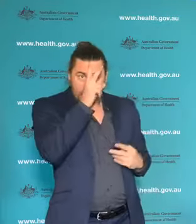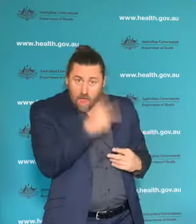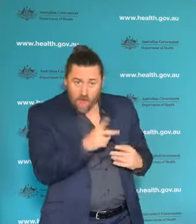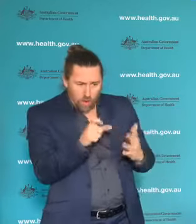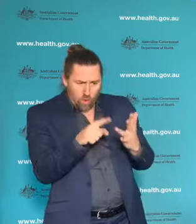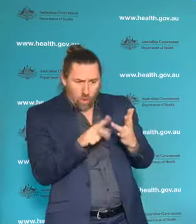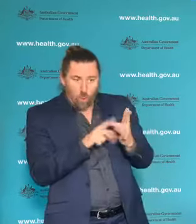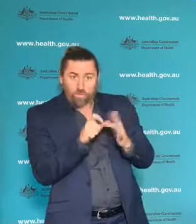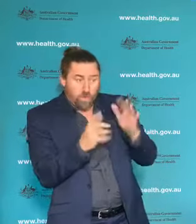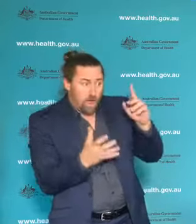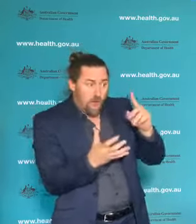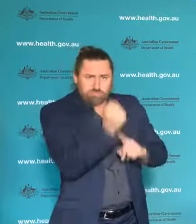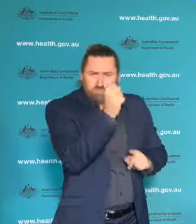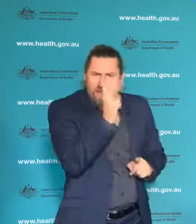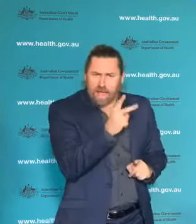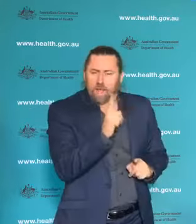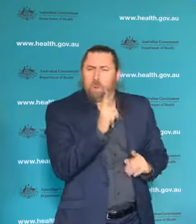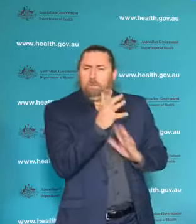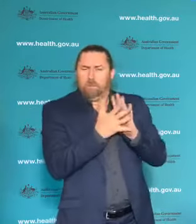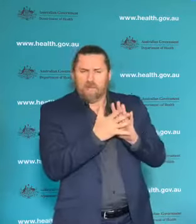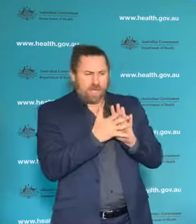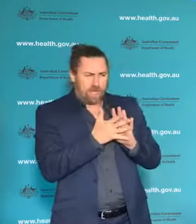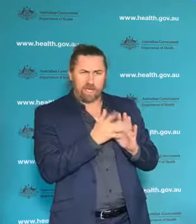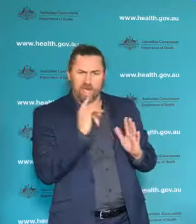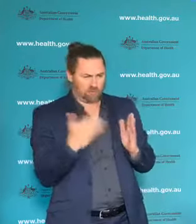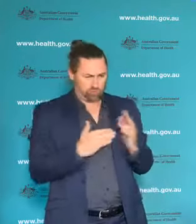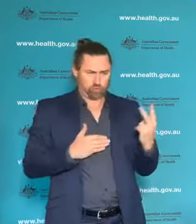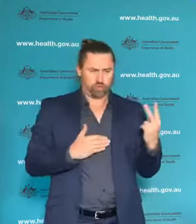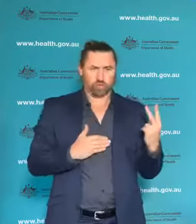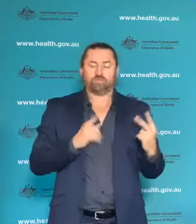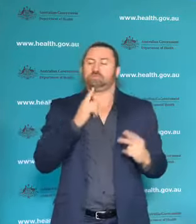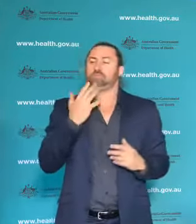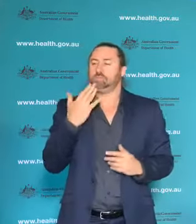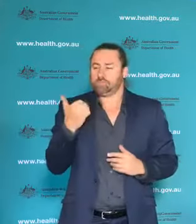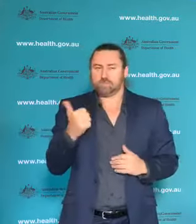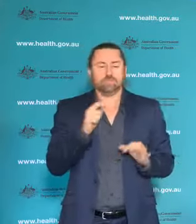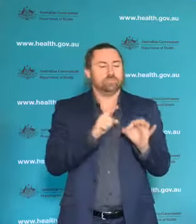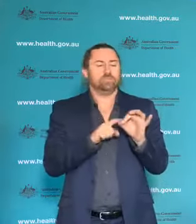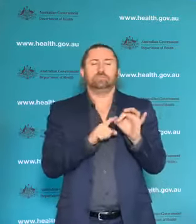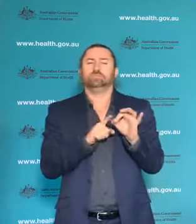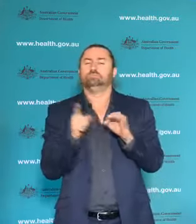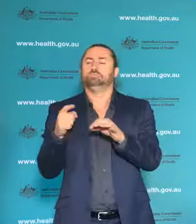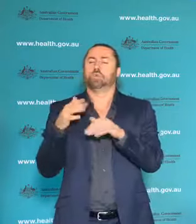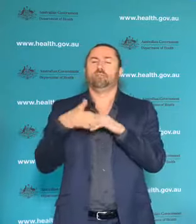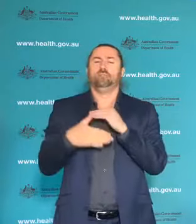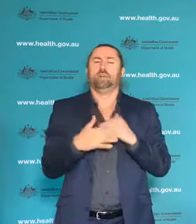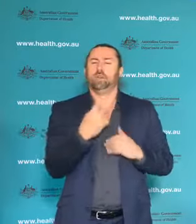What did you mean by your mention of them? Thank you so the question is about the cases reported from Western